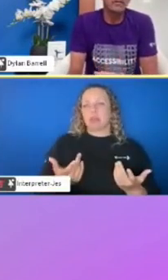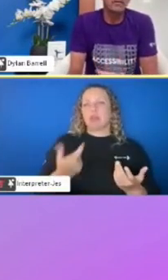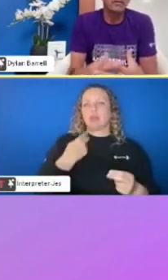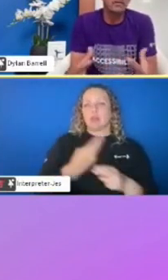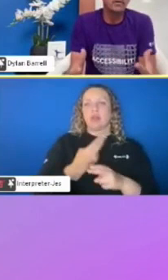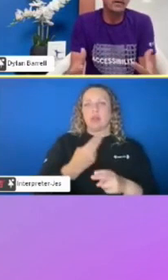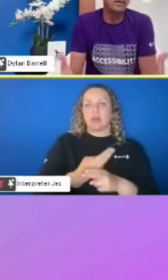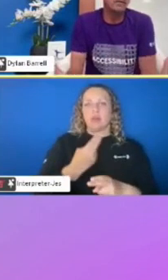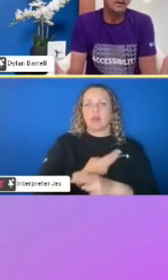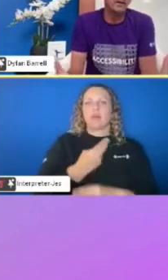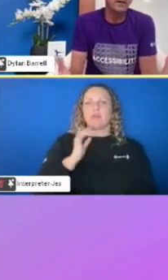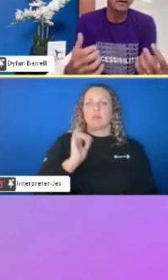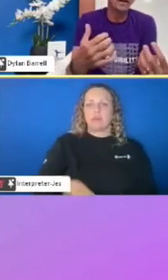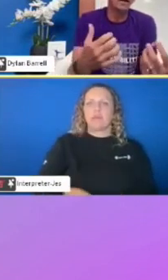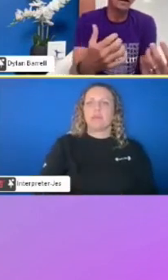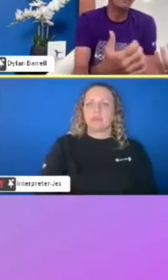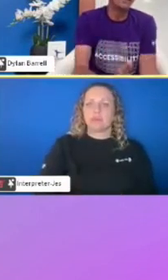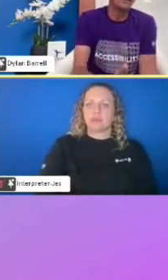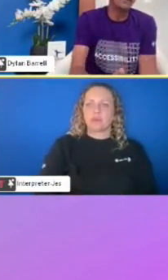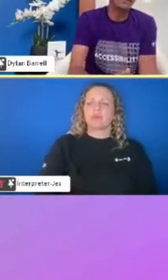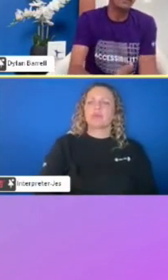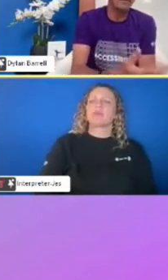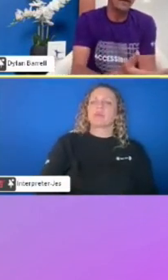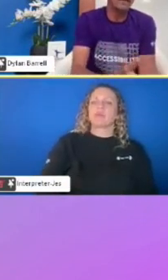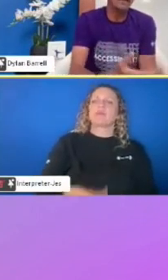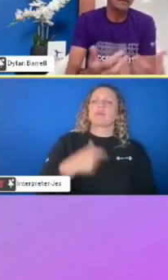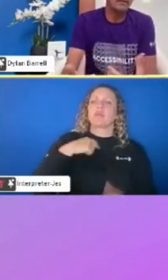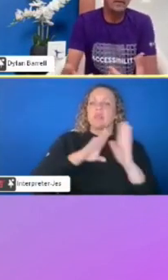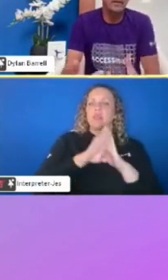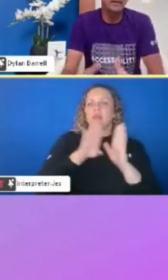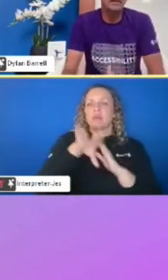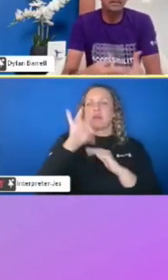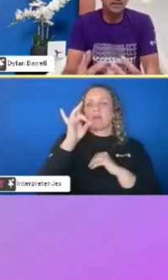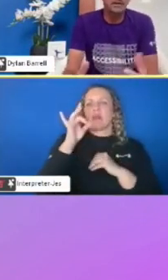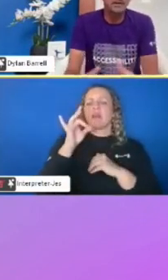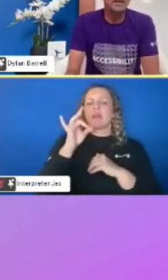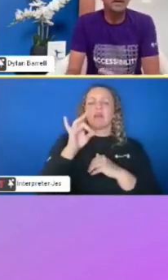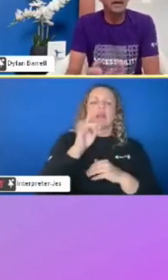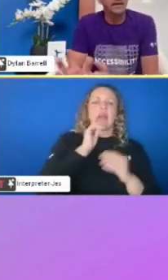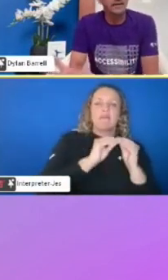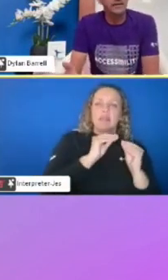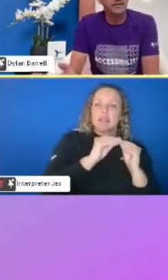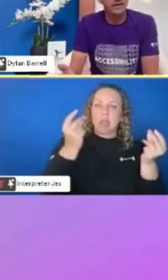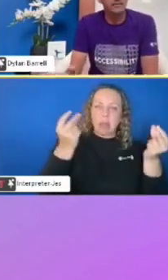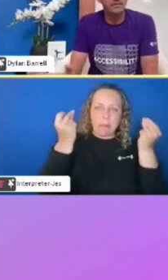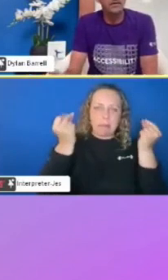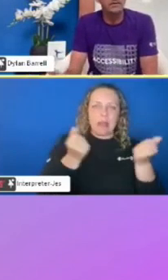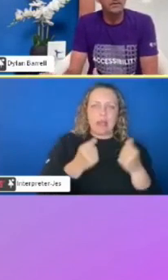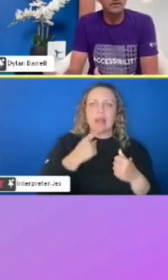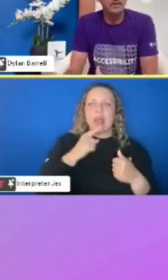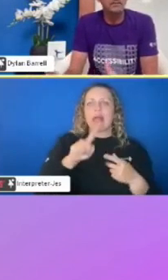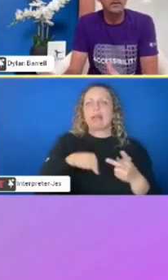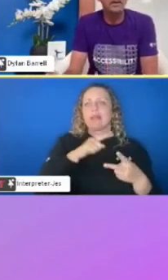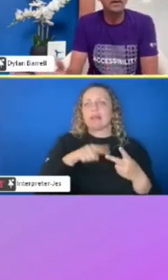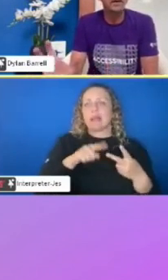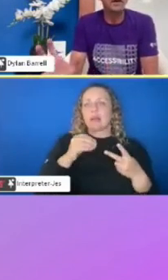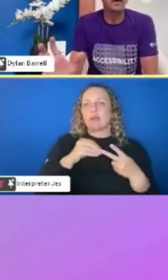The two use cases being a developer finding stuff and fixing it immediately. And then the second most common use case being